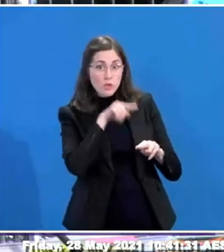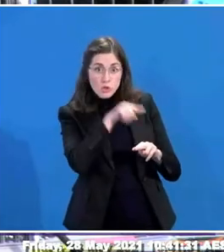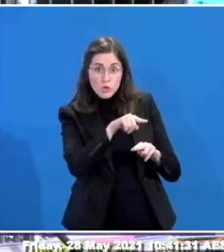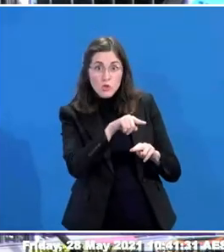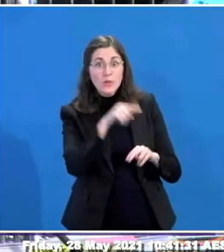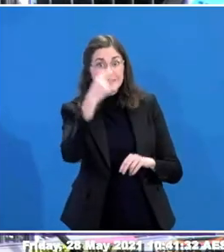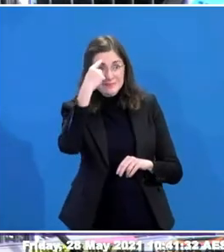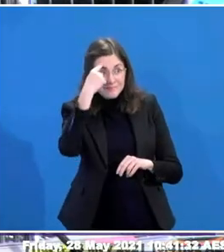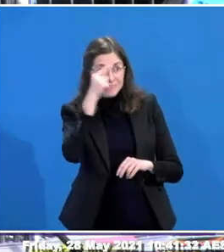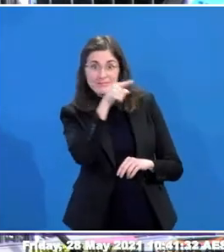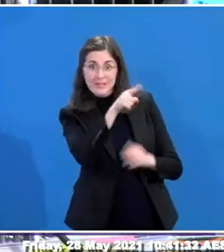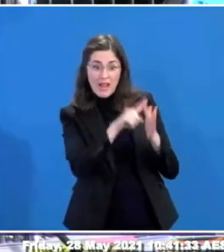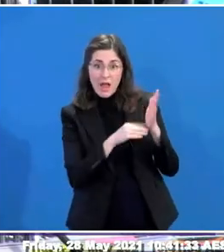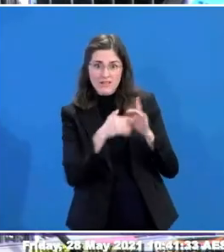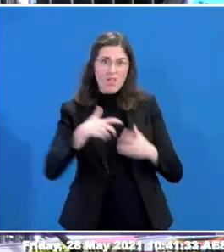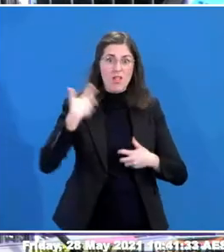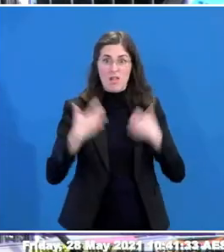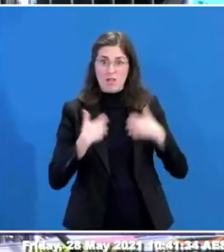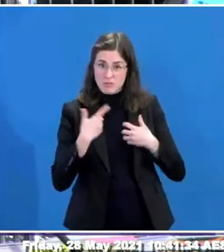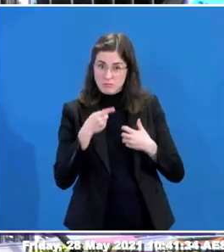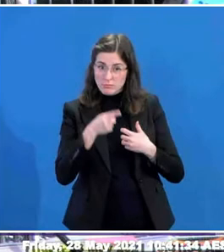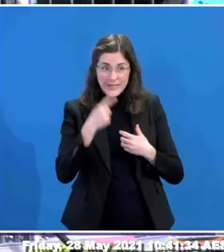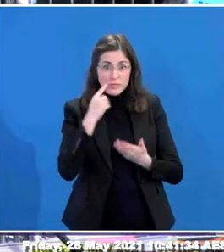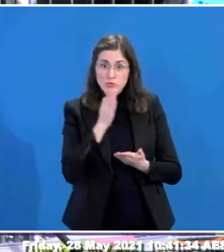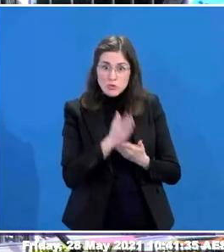I asked when you read this did it cause you to reflect?